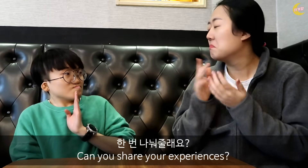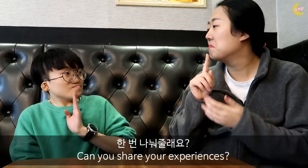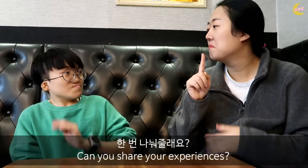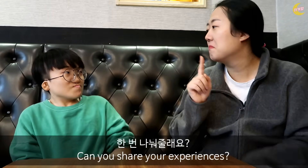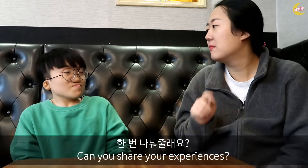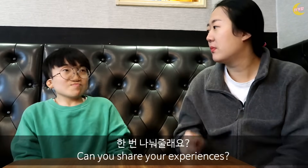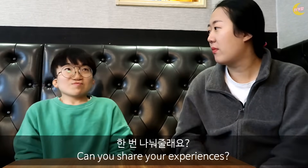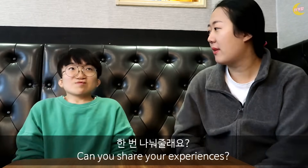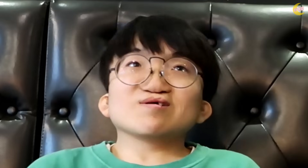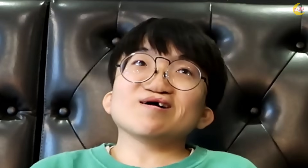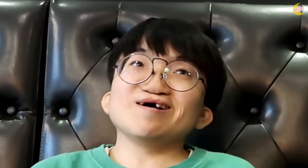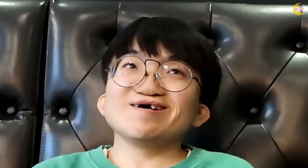Can you share your experiences?